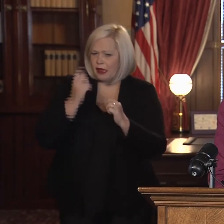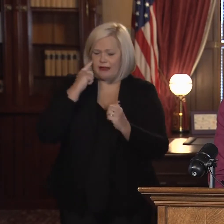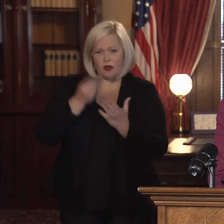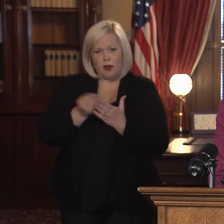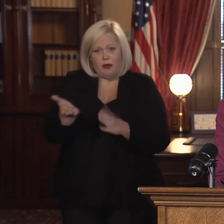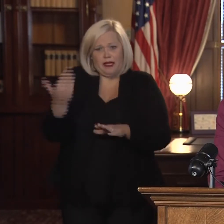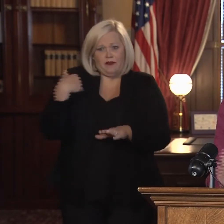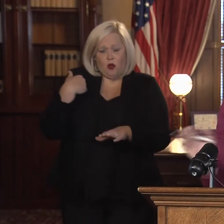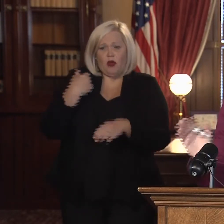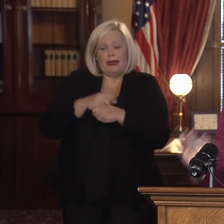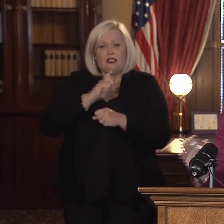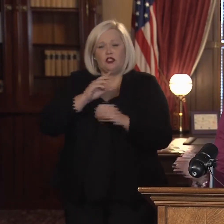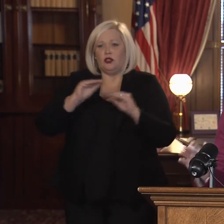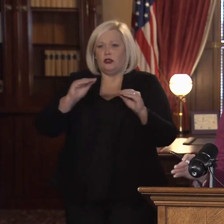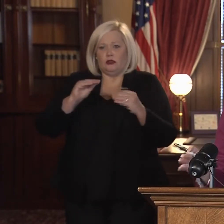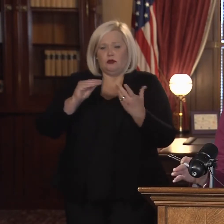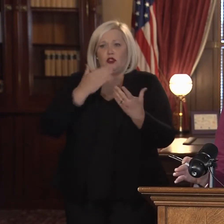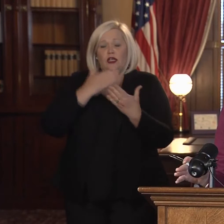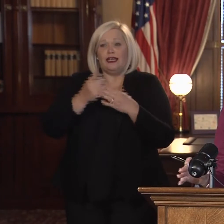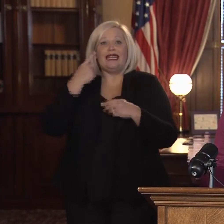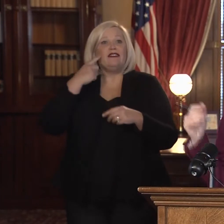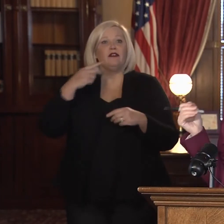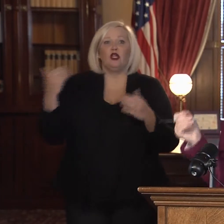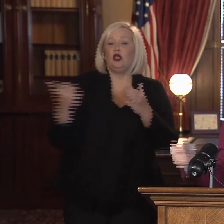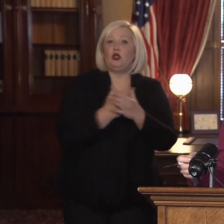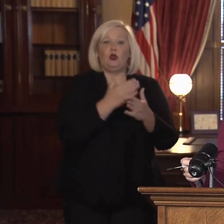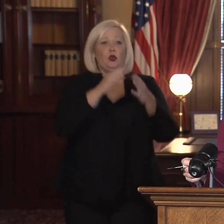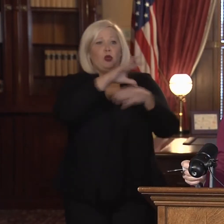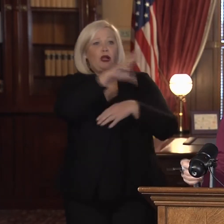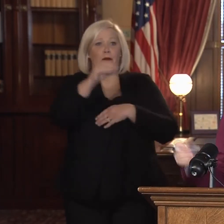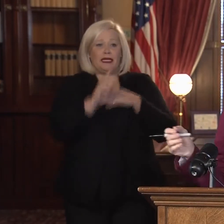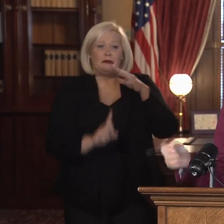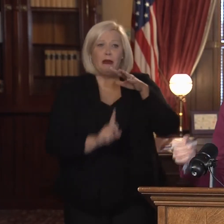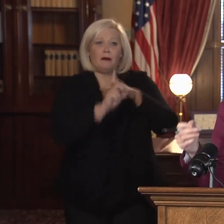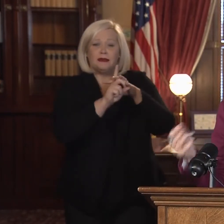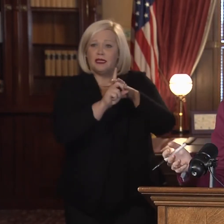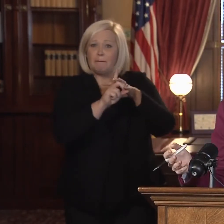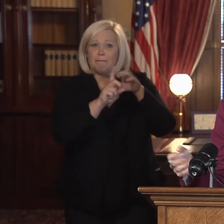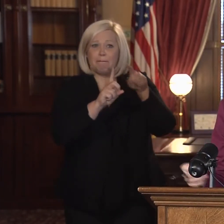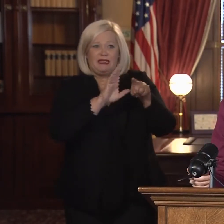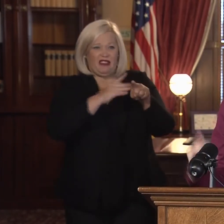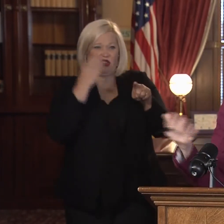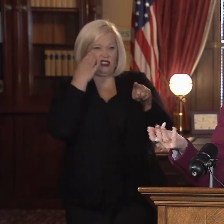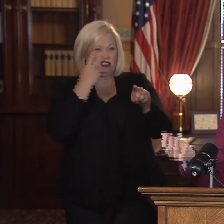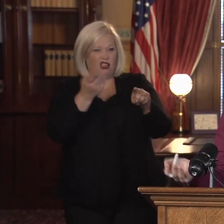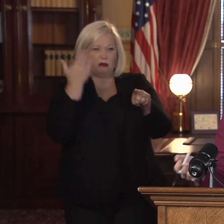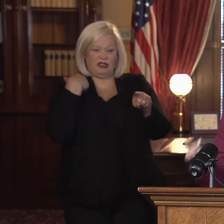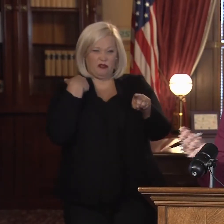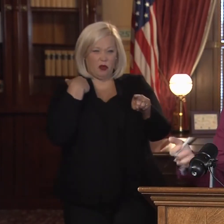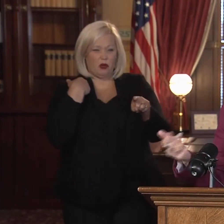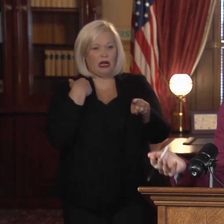SOURCES NOT ONLY ON THE PRODUCT BUT ON THE RETAILER TO ENSURE